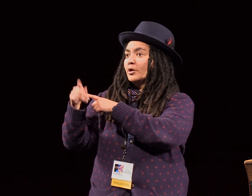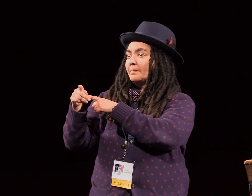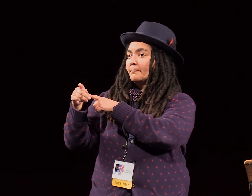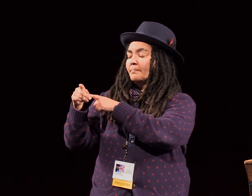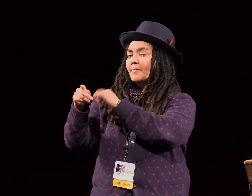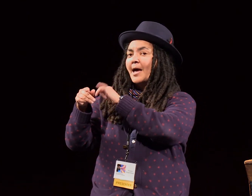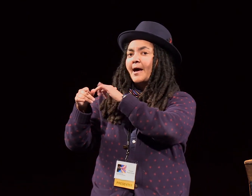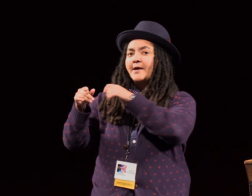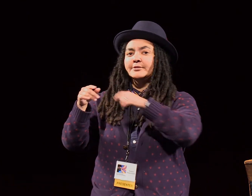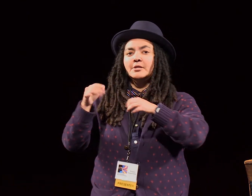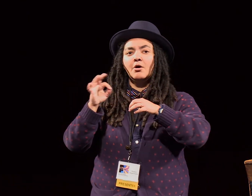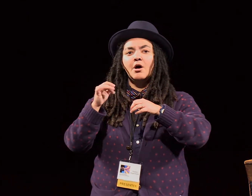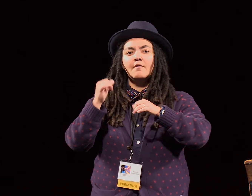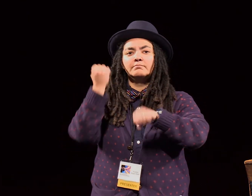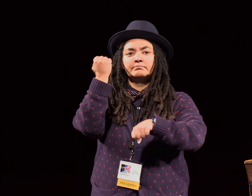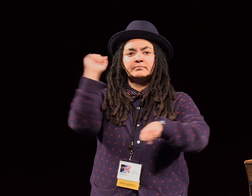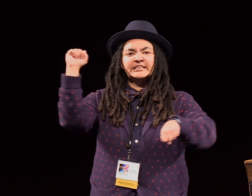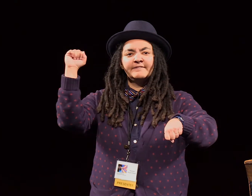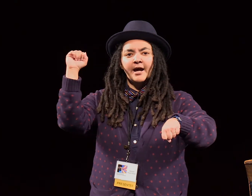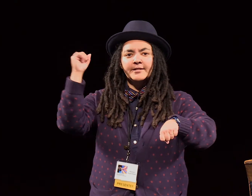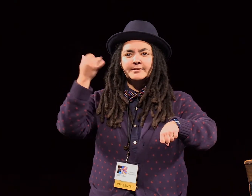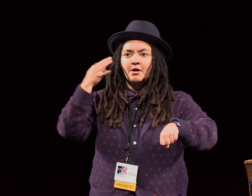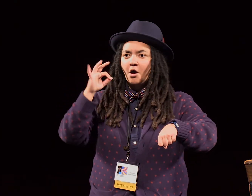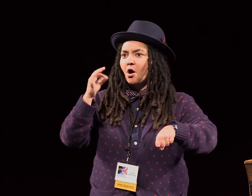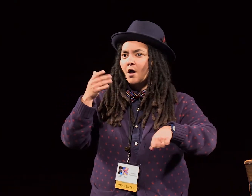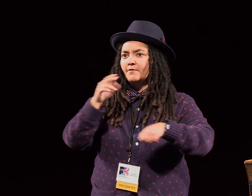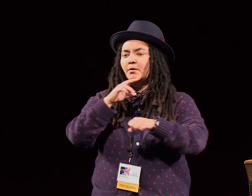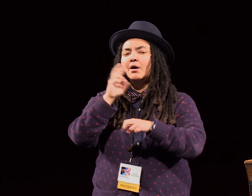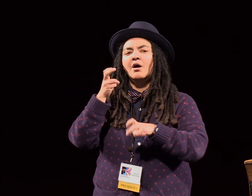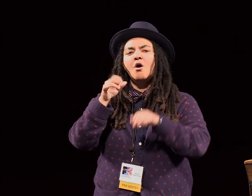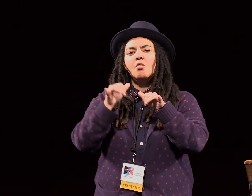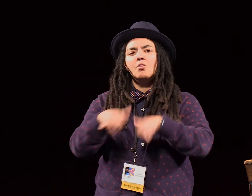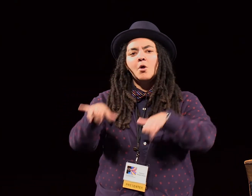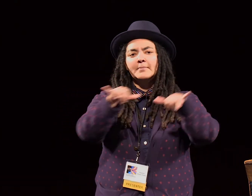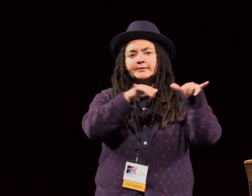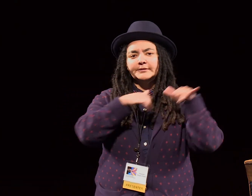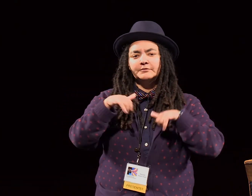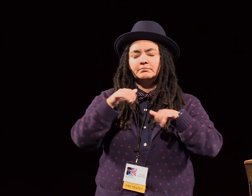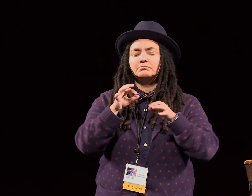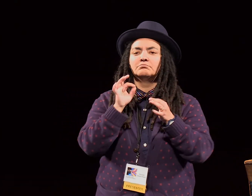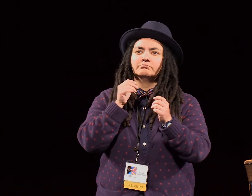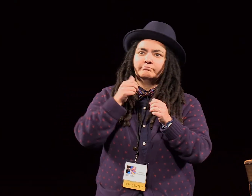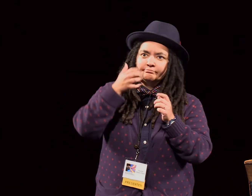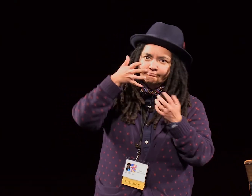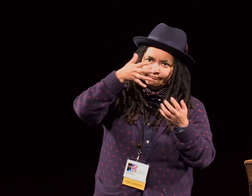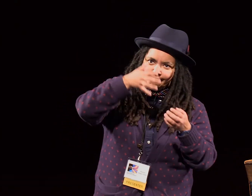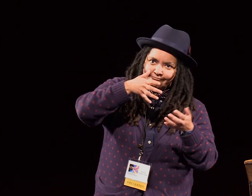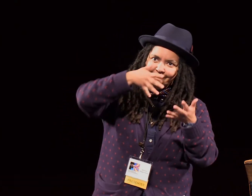Crip Theory, in itself, talks about defiance and going against the heteronormative world.